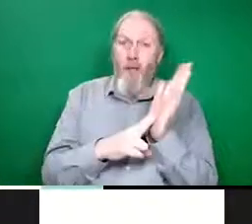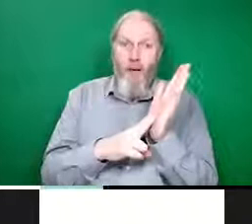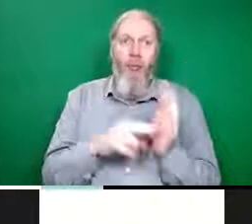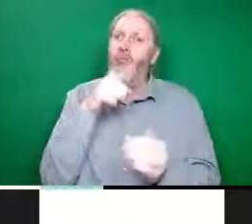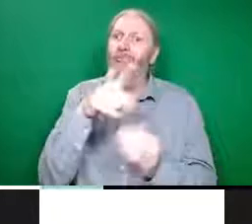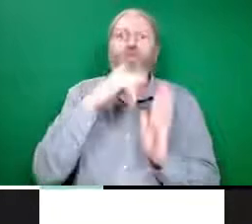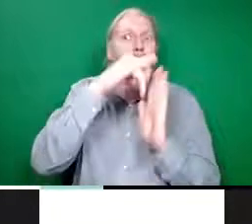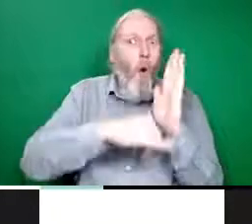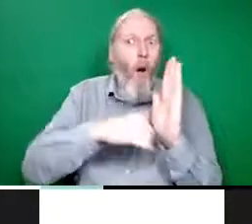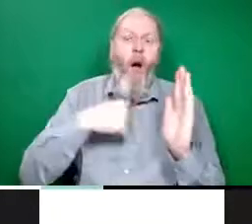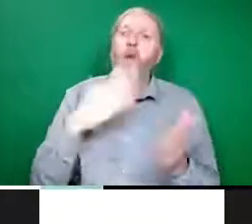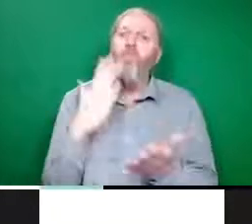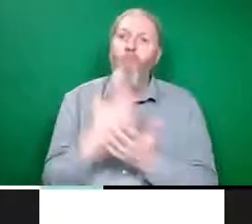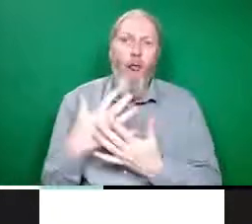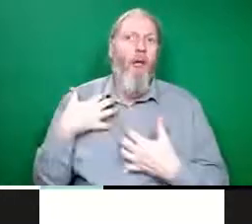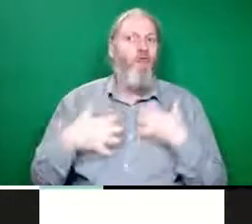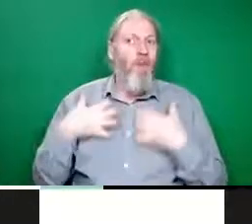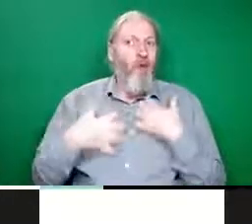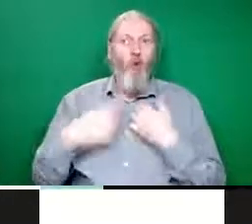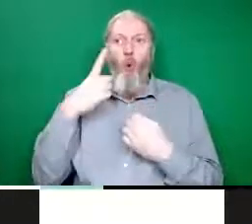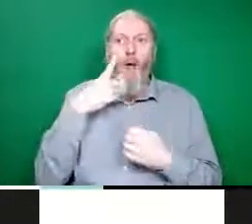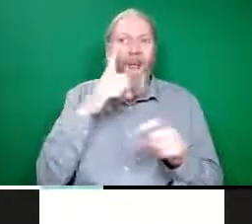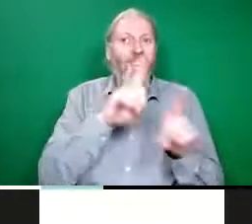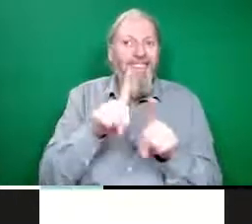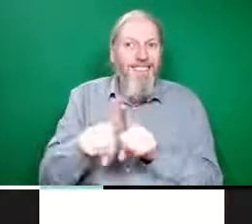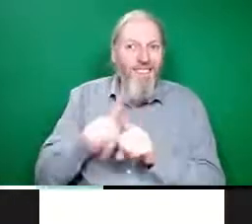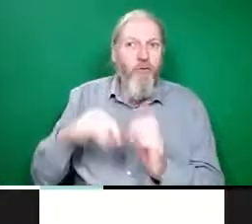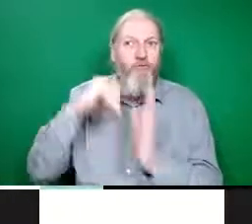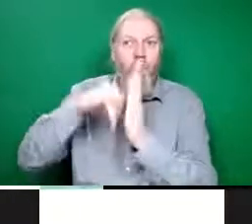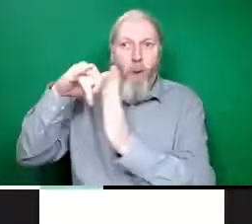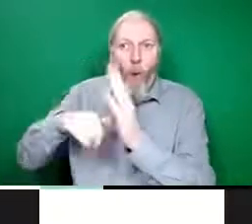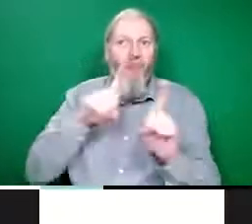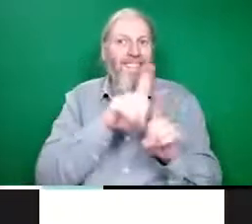We created 68 new jobs in Havering. What was really